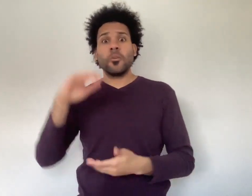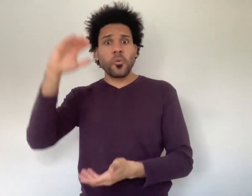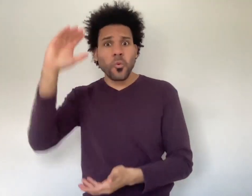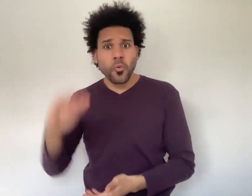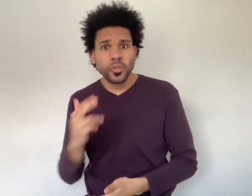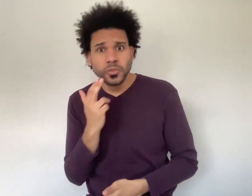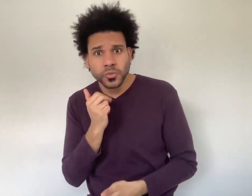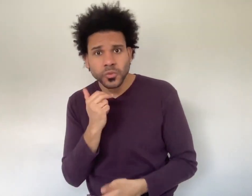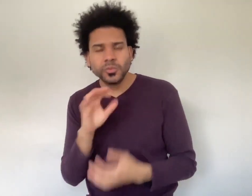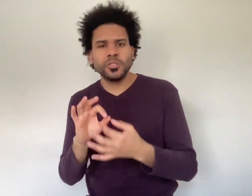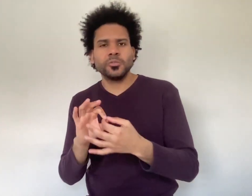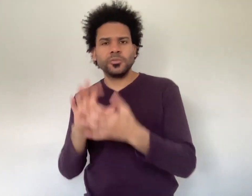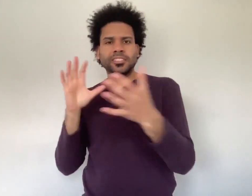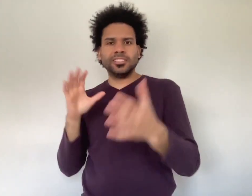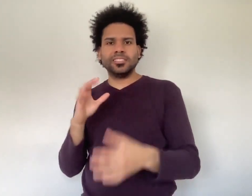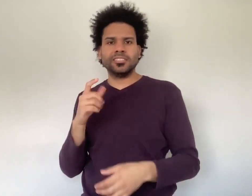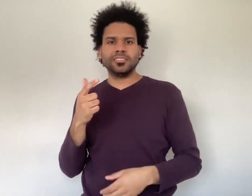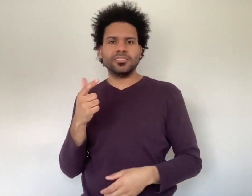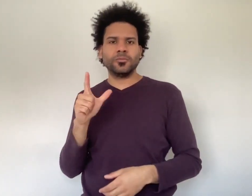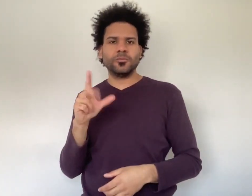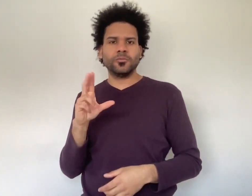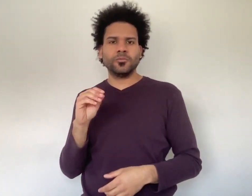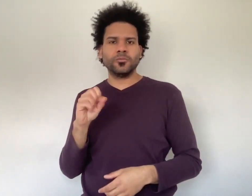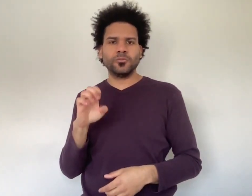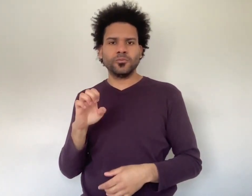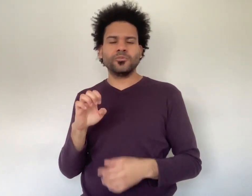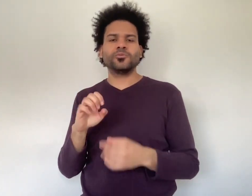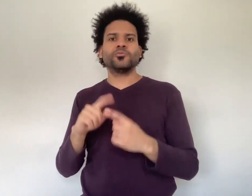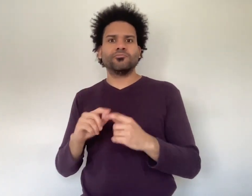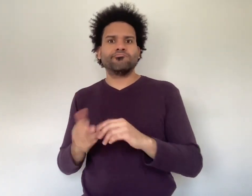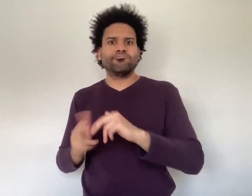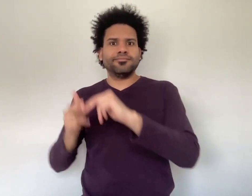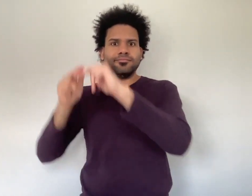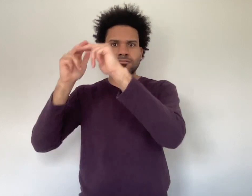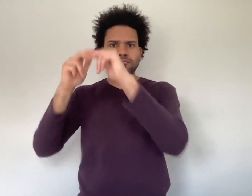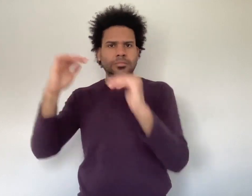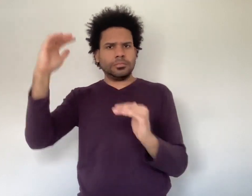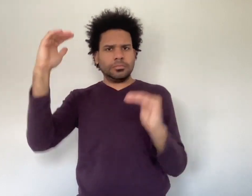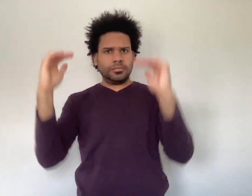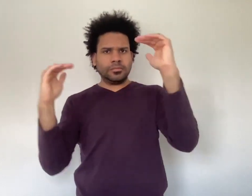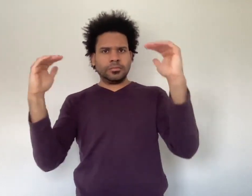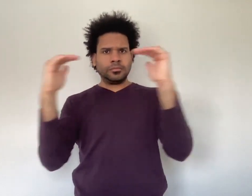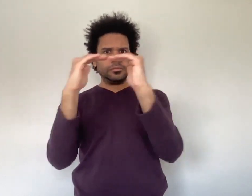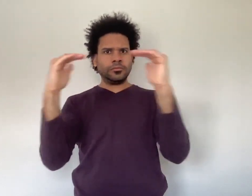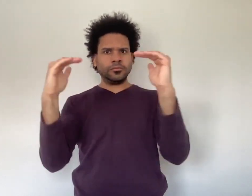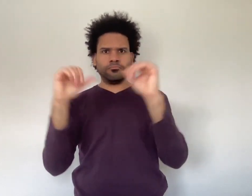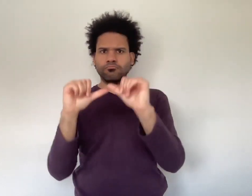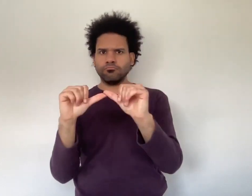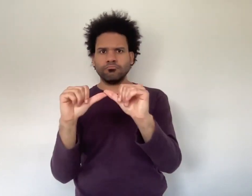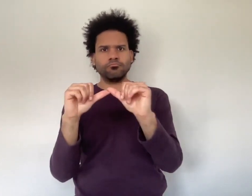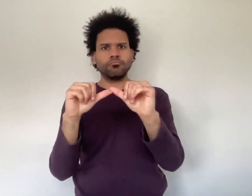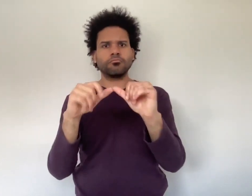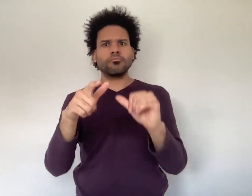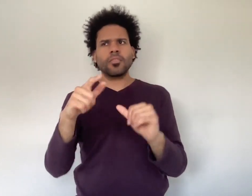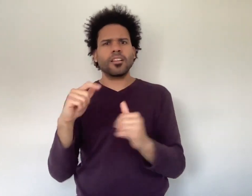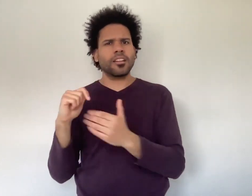When the sugar level is low, the organ is also responsible for releasing glucose to increase the blood sugar levels. The pancreas carefully maintains the equilibrium of glucose and insulin